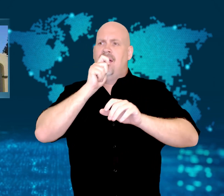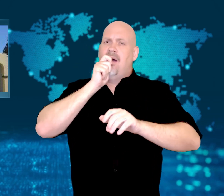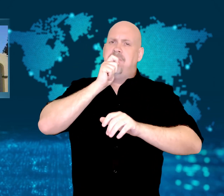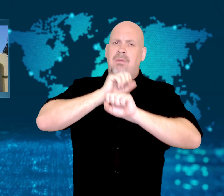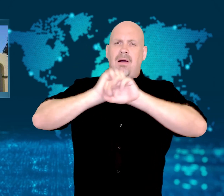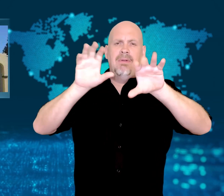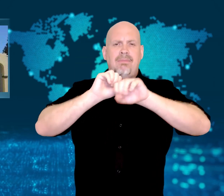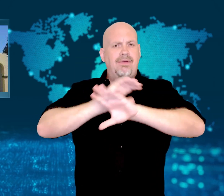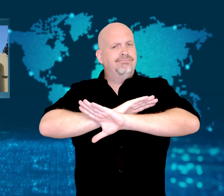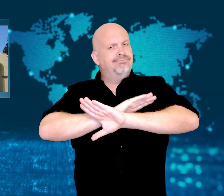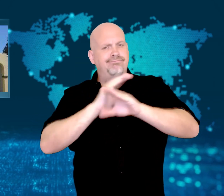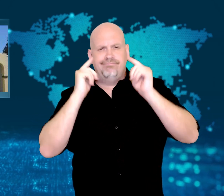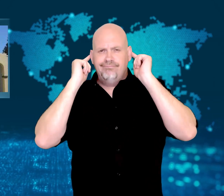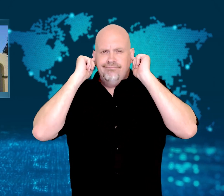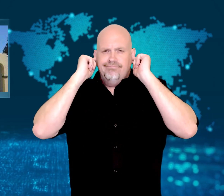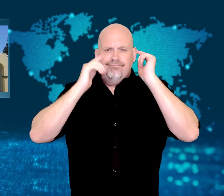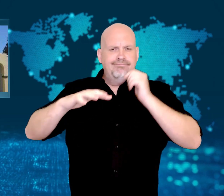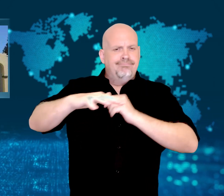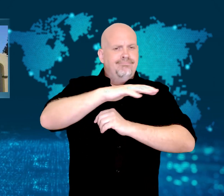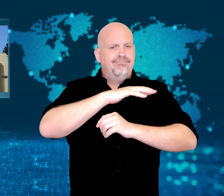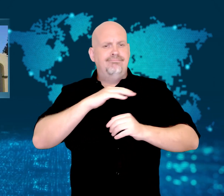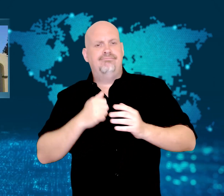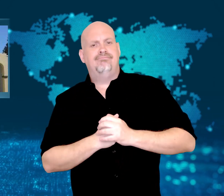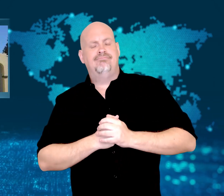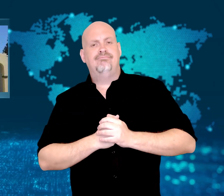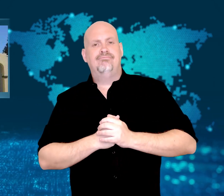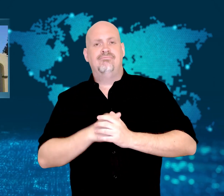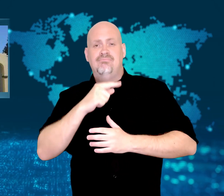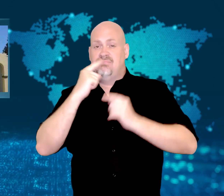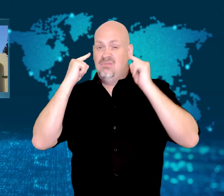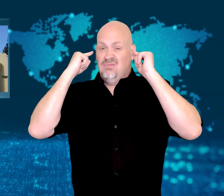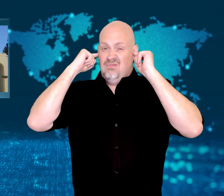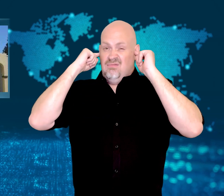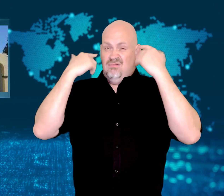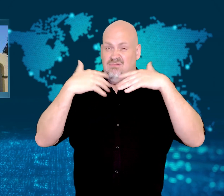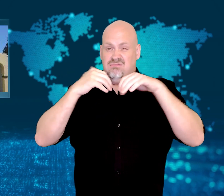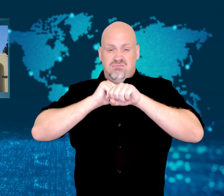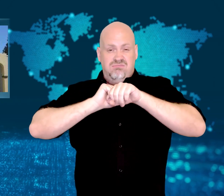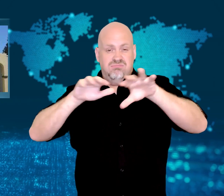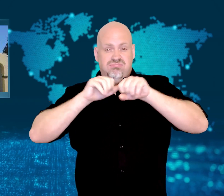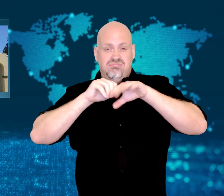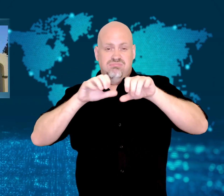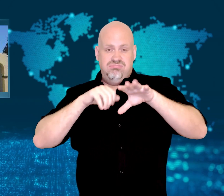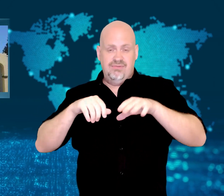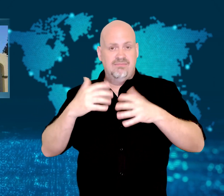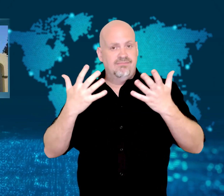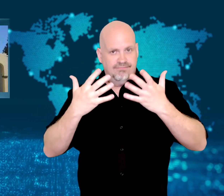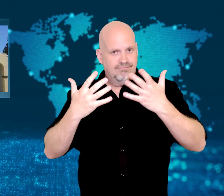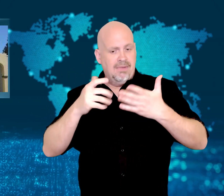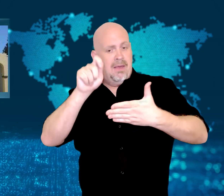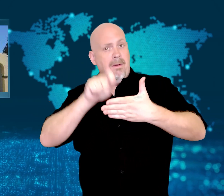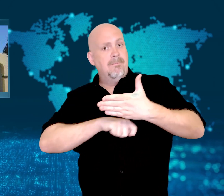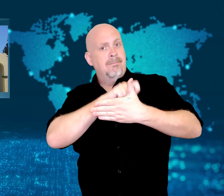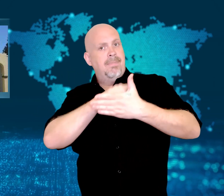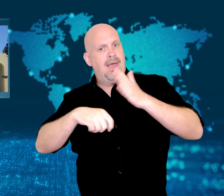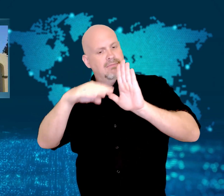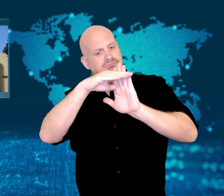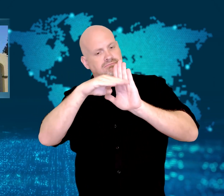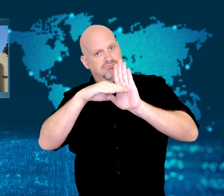and over 45 decibels at night.